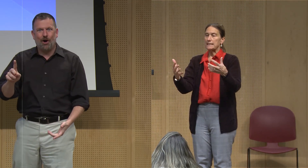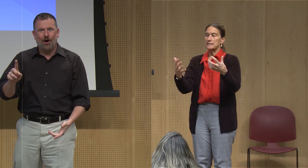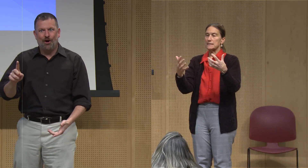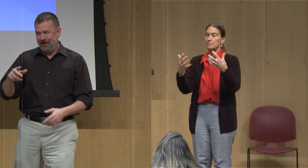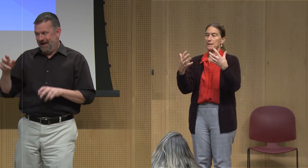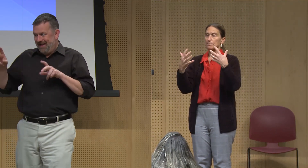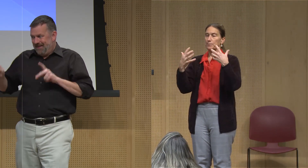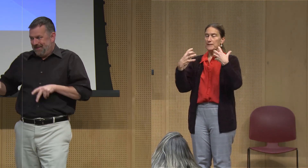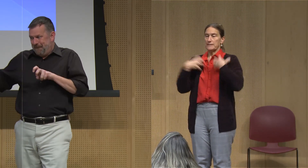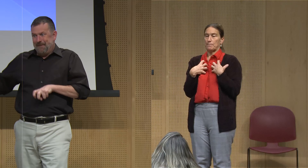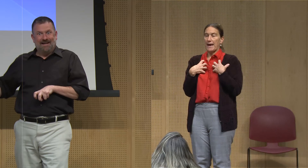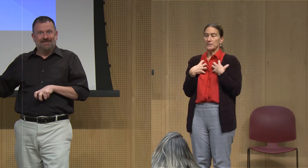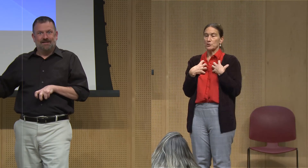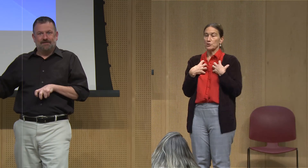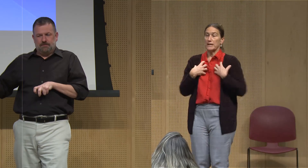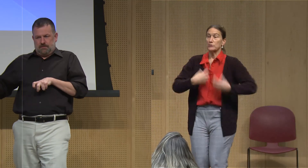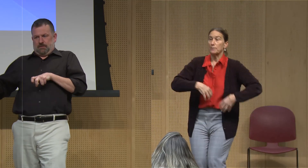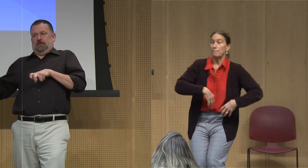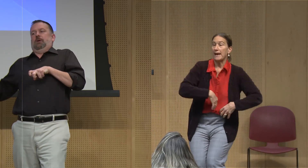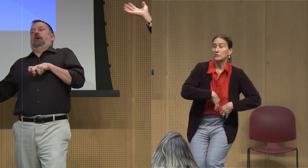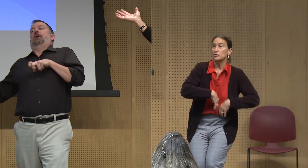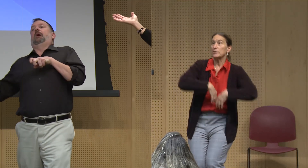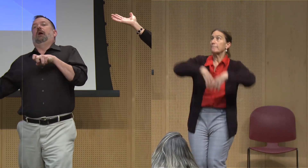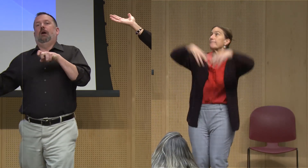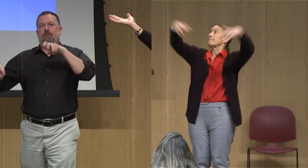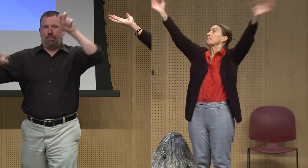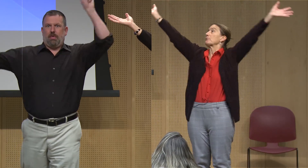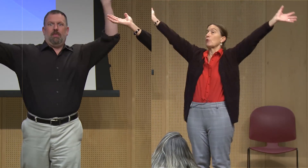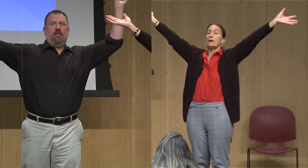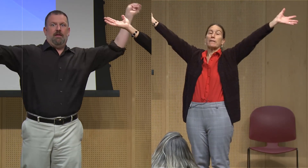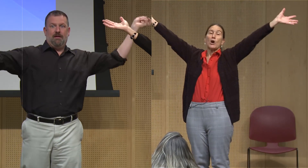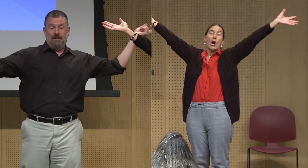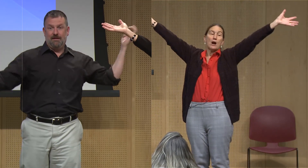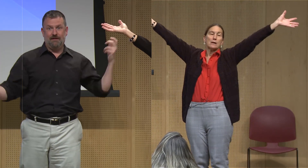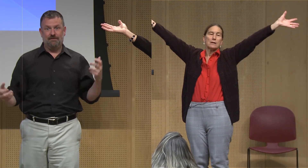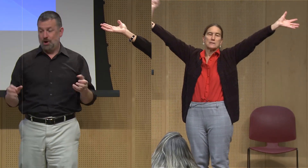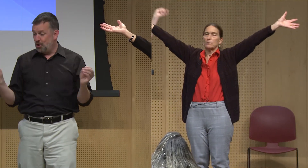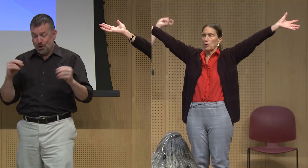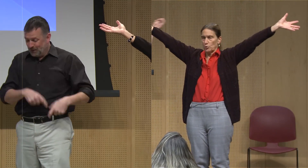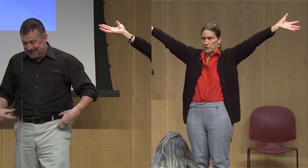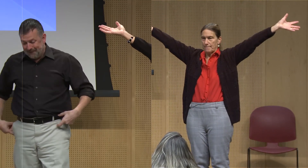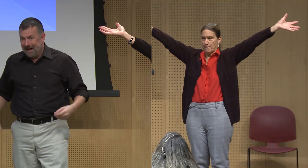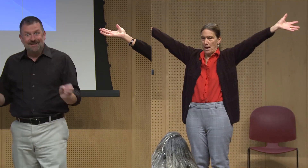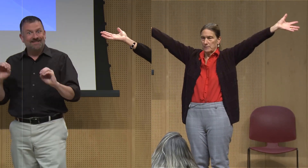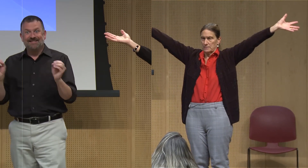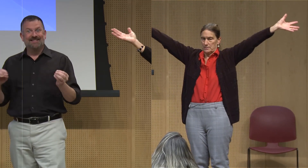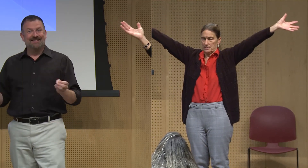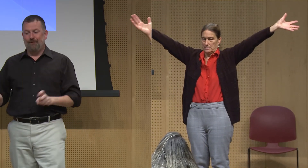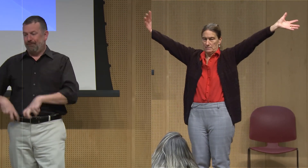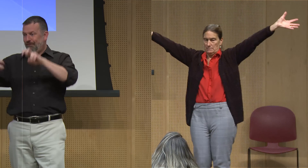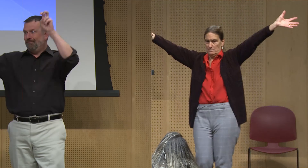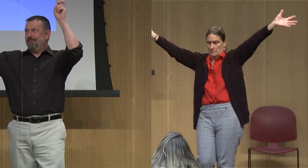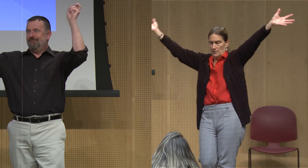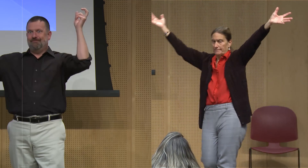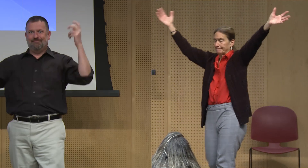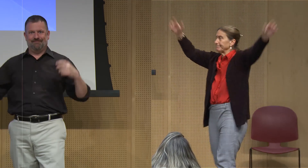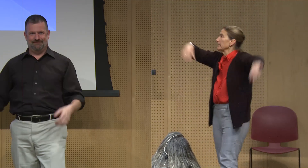INTO THE PEOP-- INTO THE PASSENGERS, AND SO THE PASSENGERS GOT THROWN OUT OF THE CAR BECAUSE THERE WERE NO SEATBELTS.